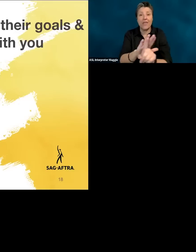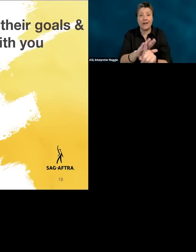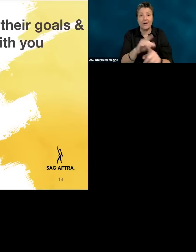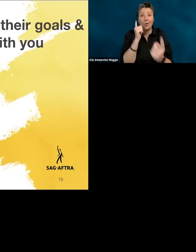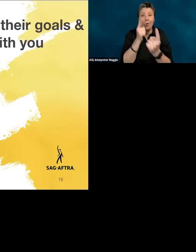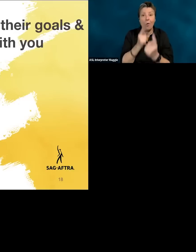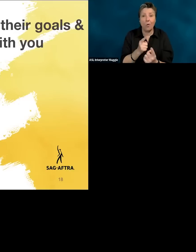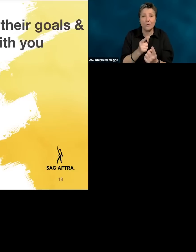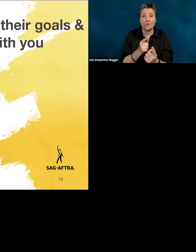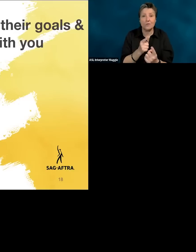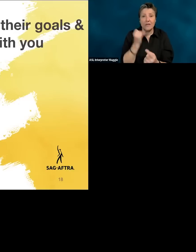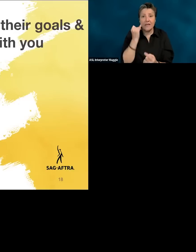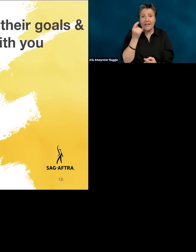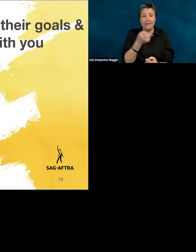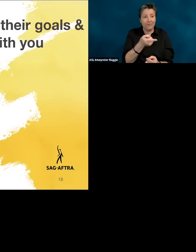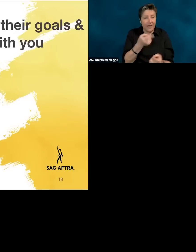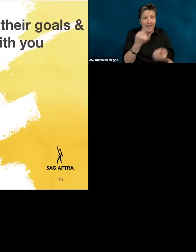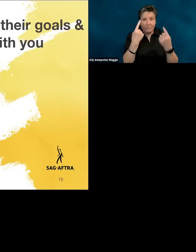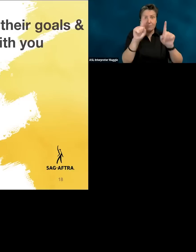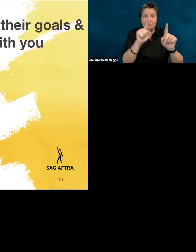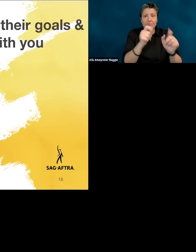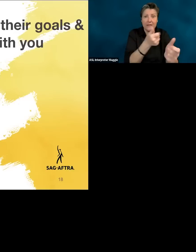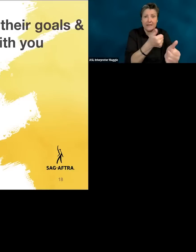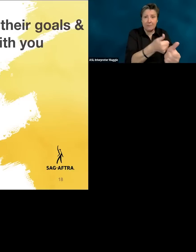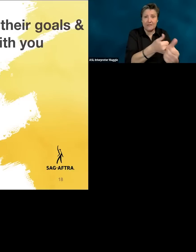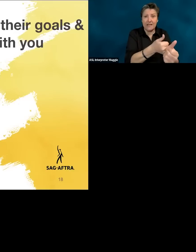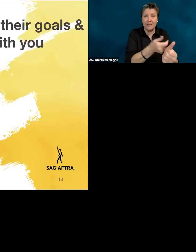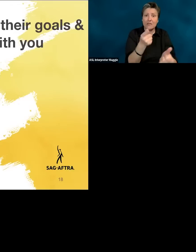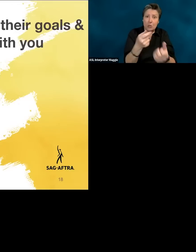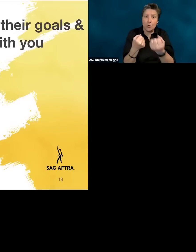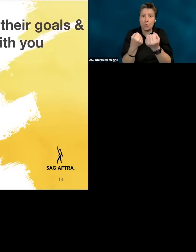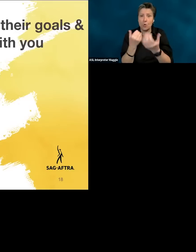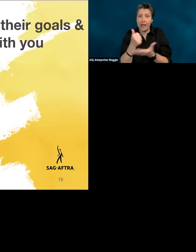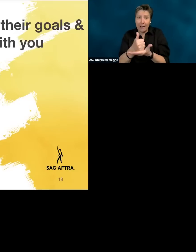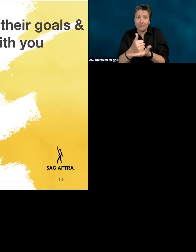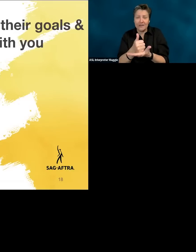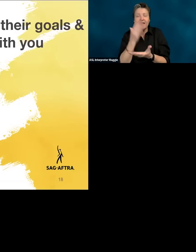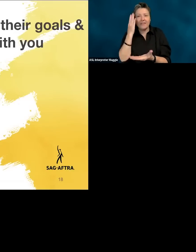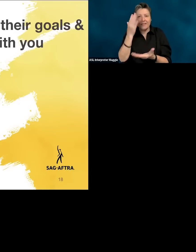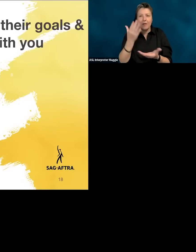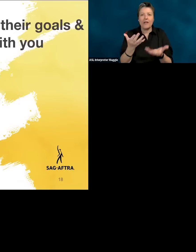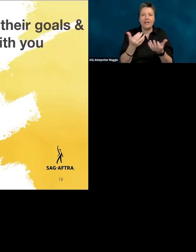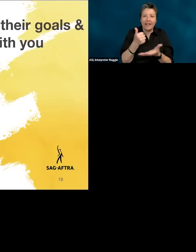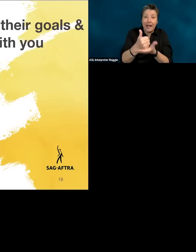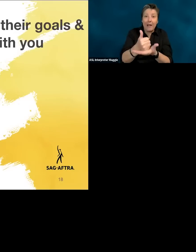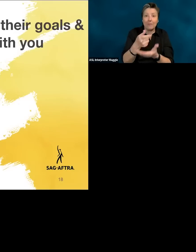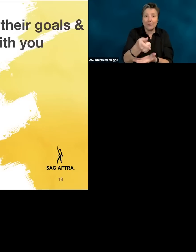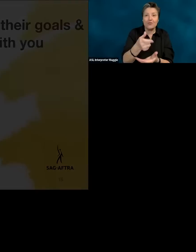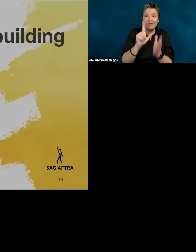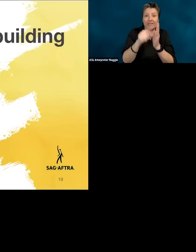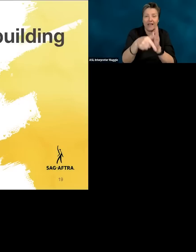the more people will wanna work with you and help you achieve yours. There's a lot of ways to be generous, but here's